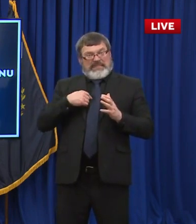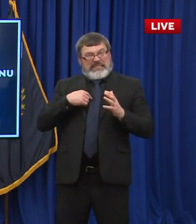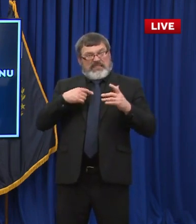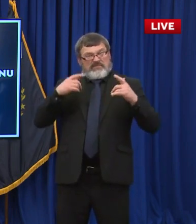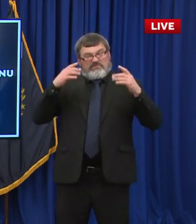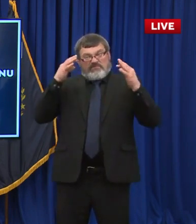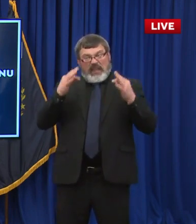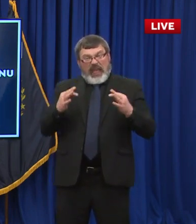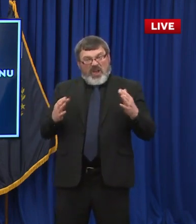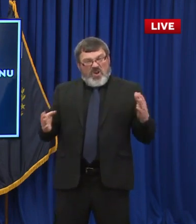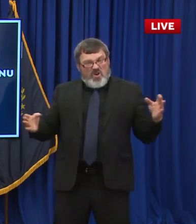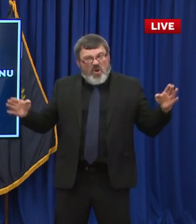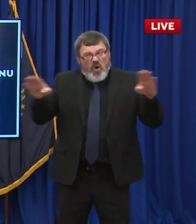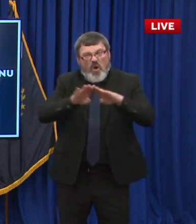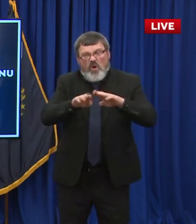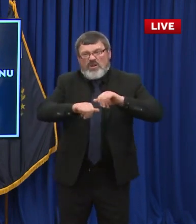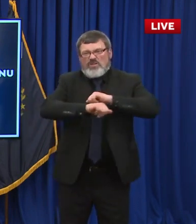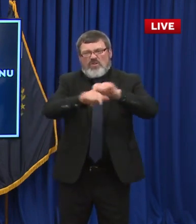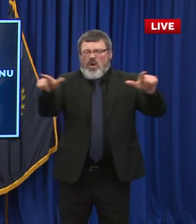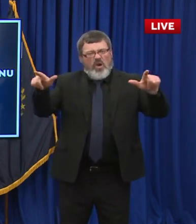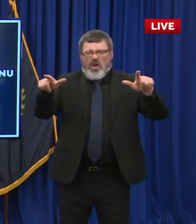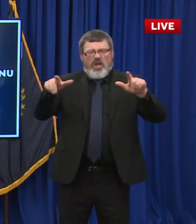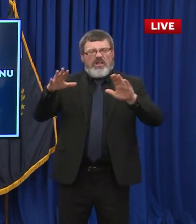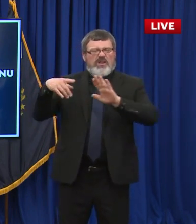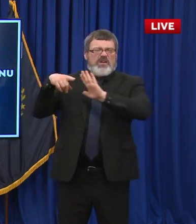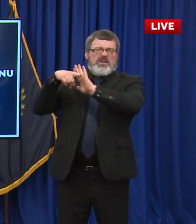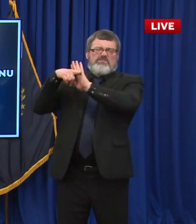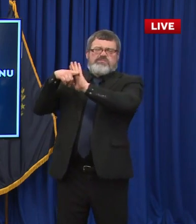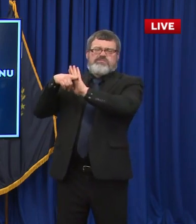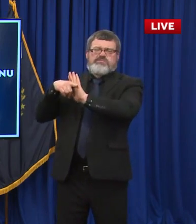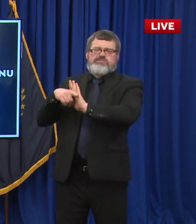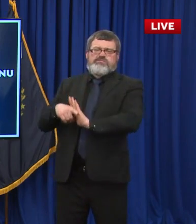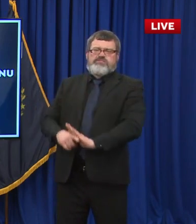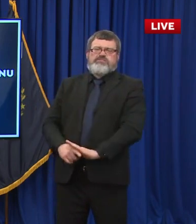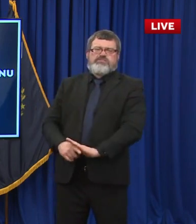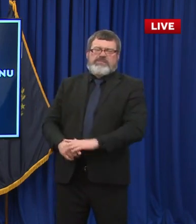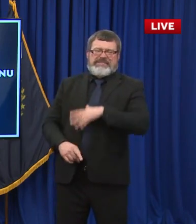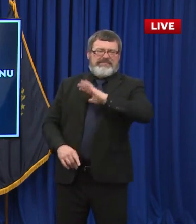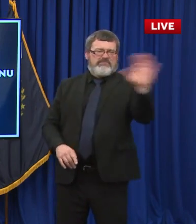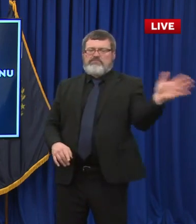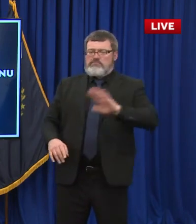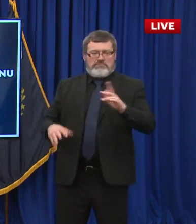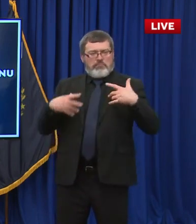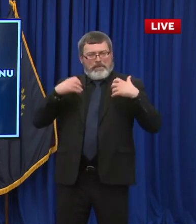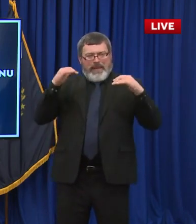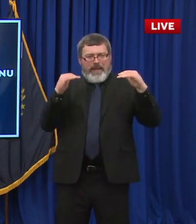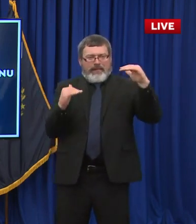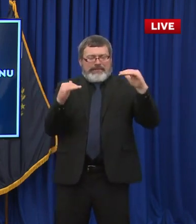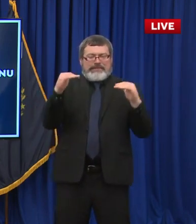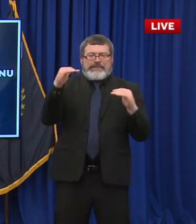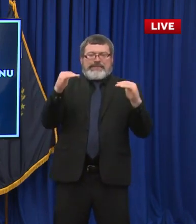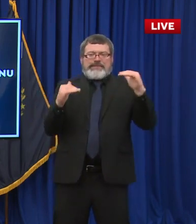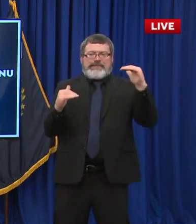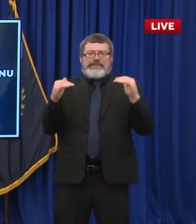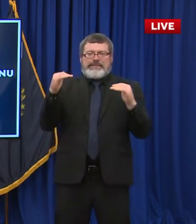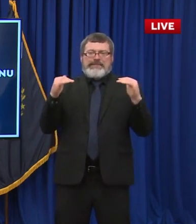YOU CAN GO ON ALL DAY ABOUT THE POSITIVE BENEFITS OF NOT SHUTTING EVERYTHING DOWN WHEN YOU DON’T HAVE TO.